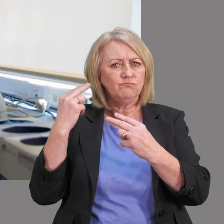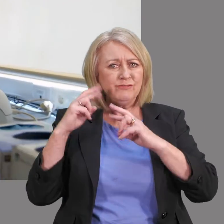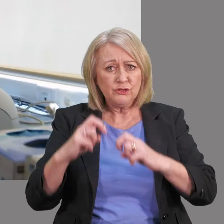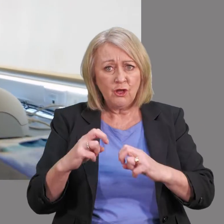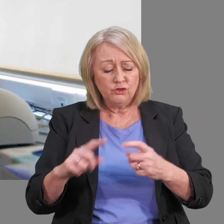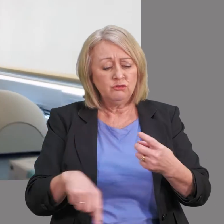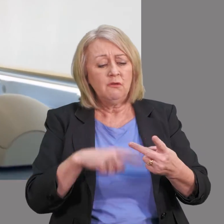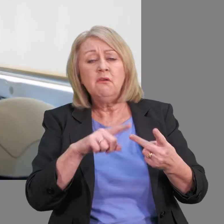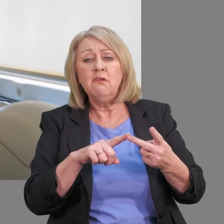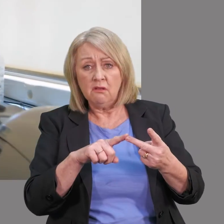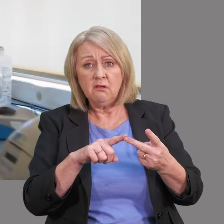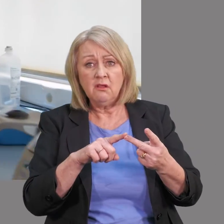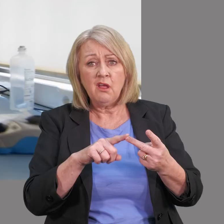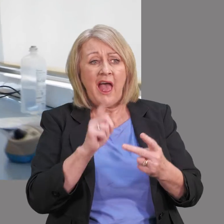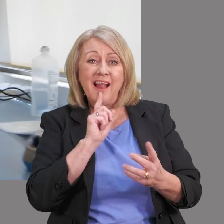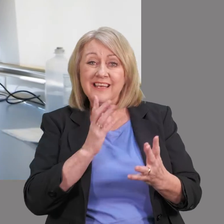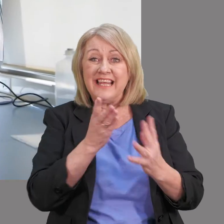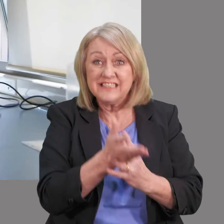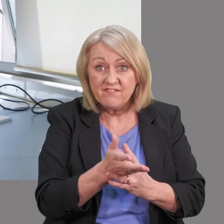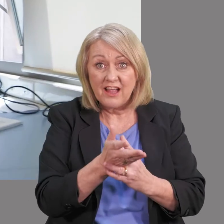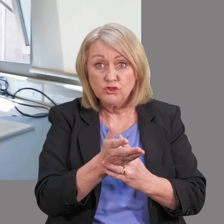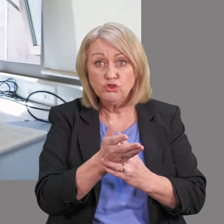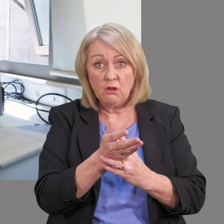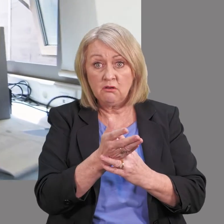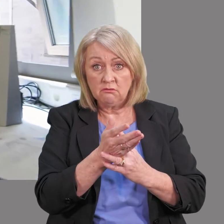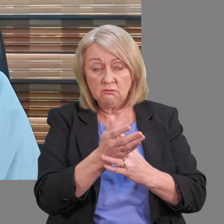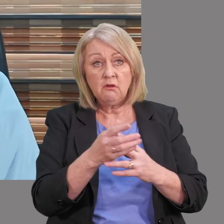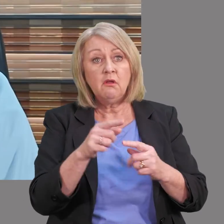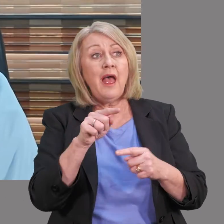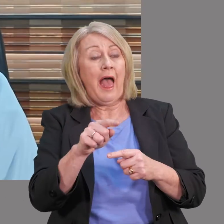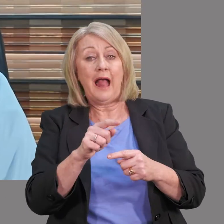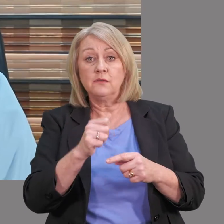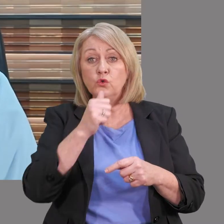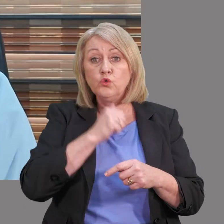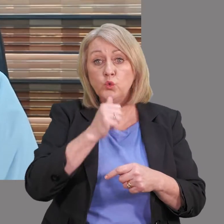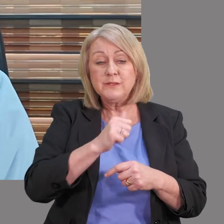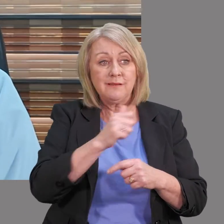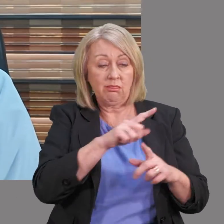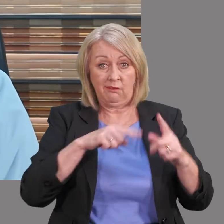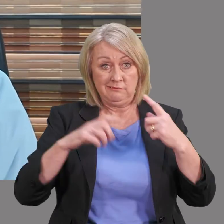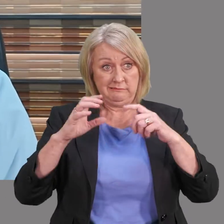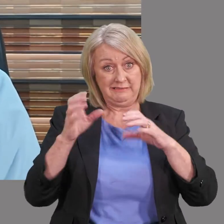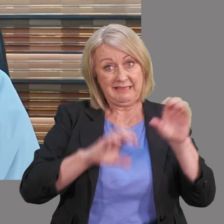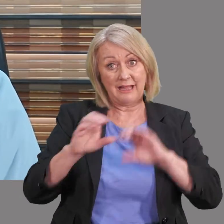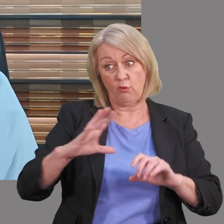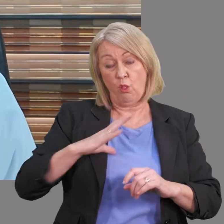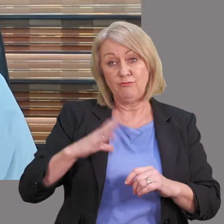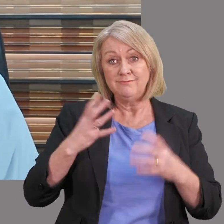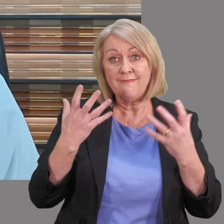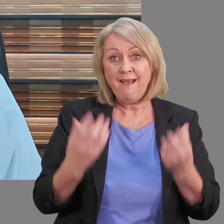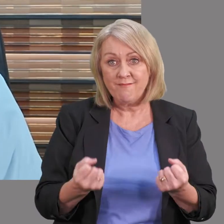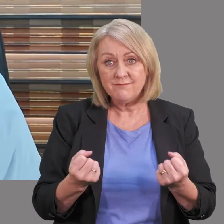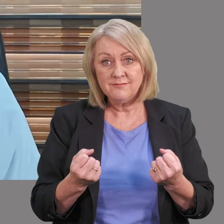research, research for intervention as well as implementation science research.